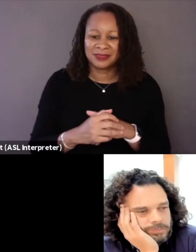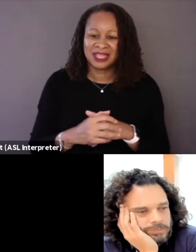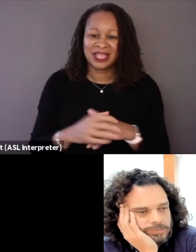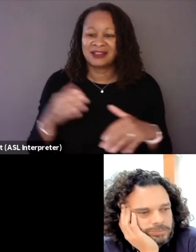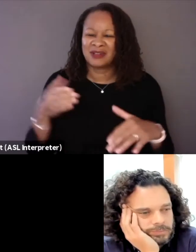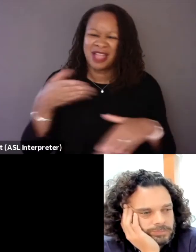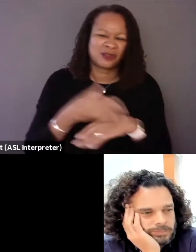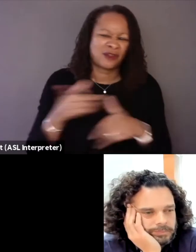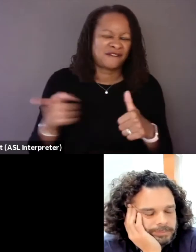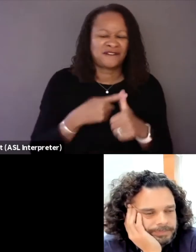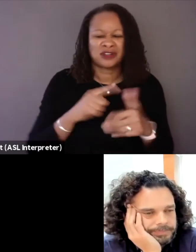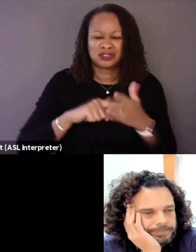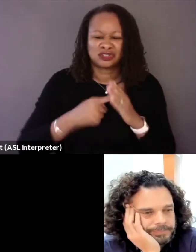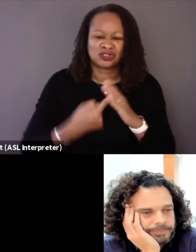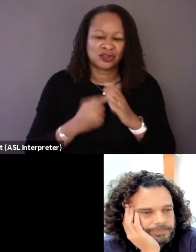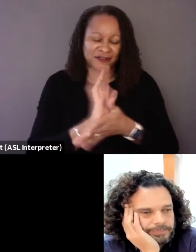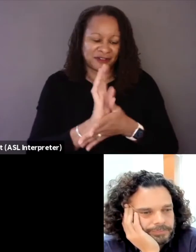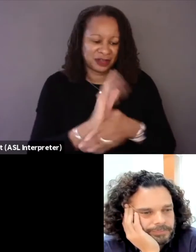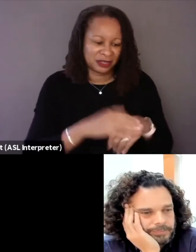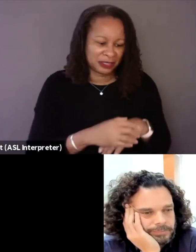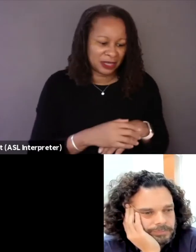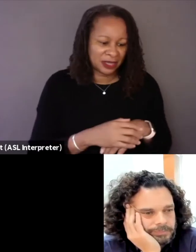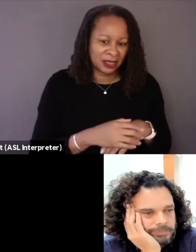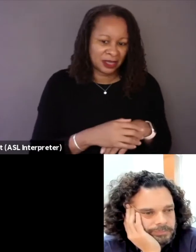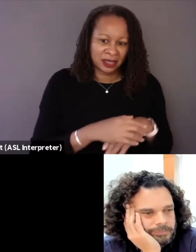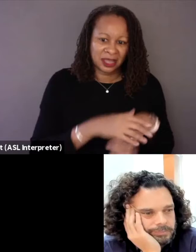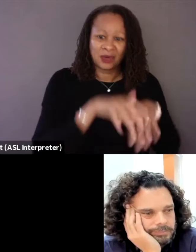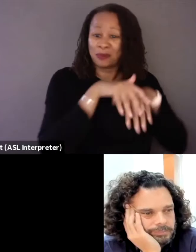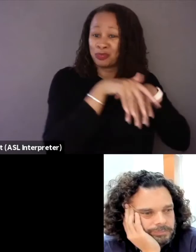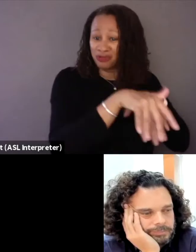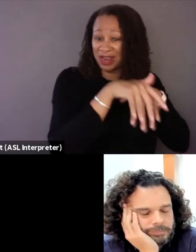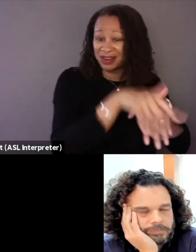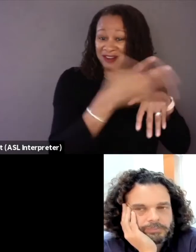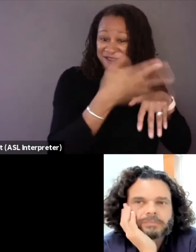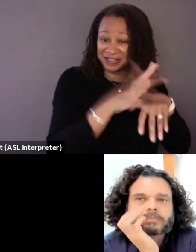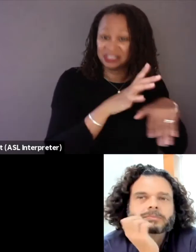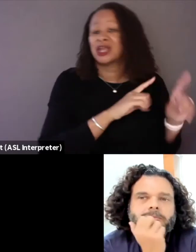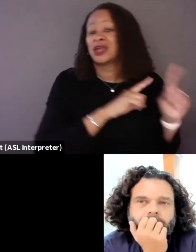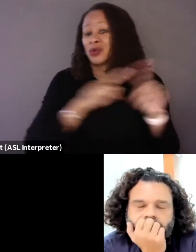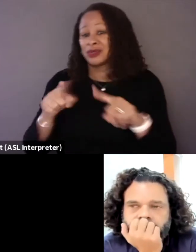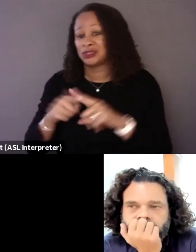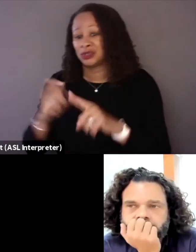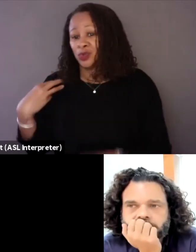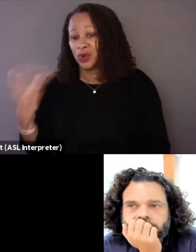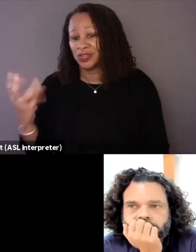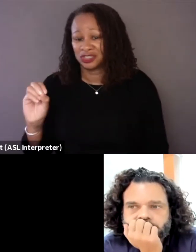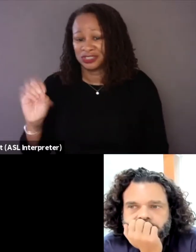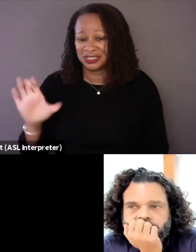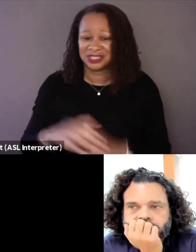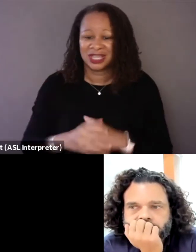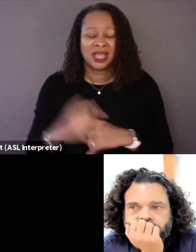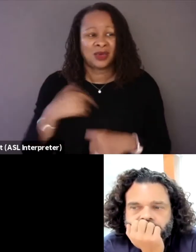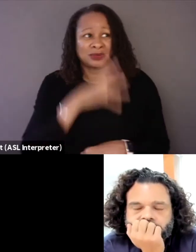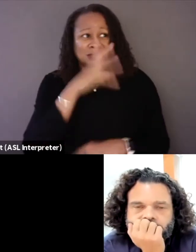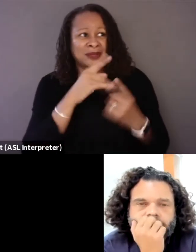we had just come from after filming Lapray and we're in DC and we were talking about it and I just was like, this is just, they keep saying it to each other,